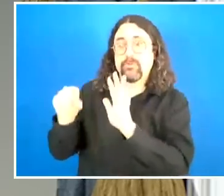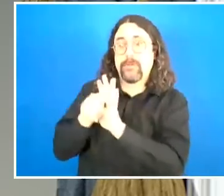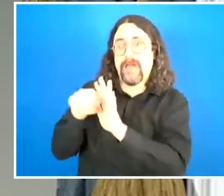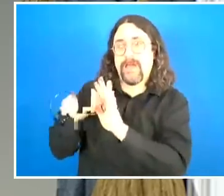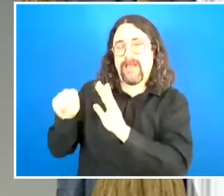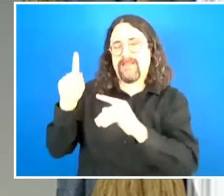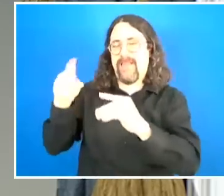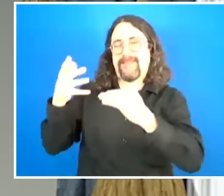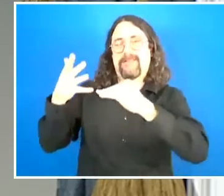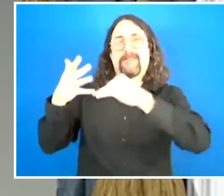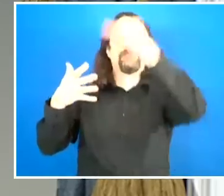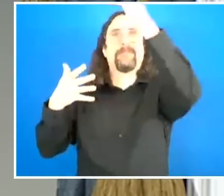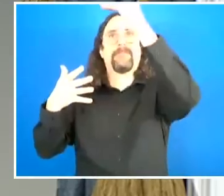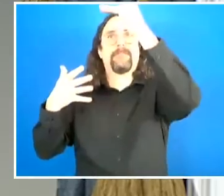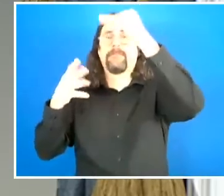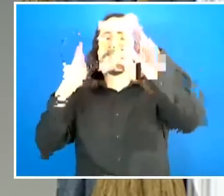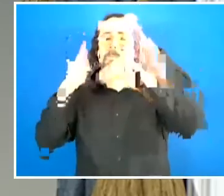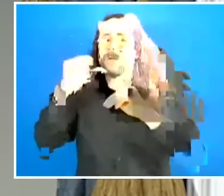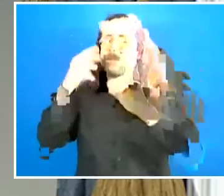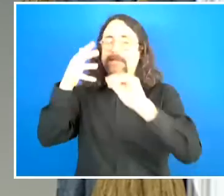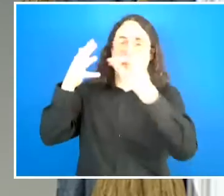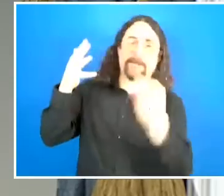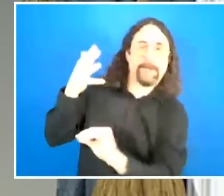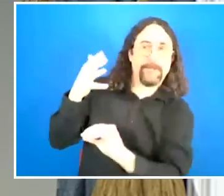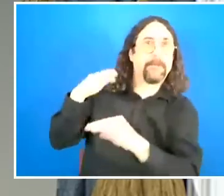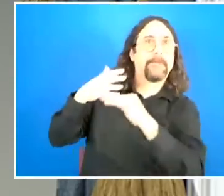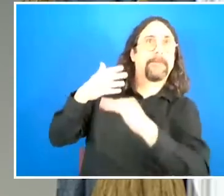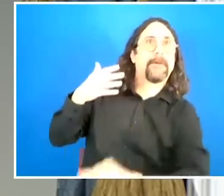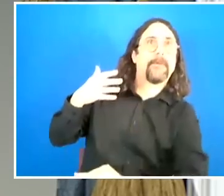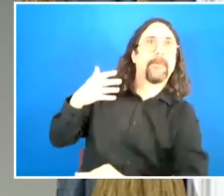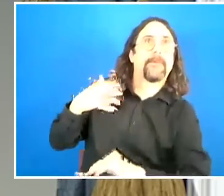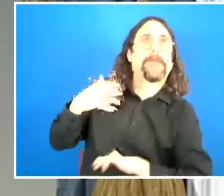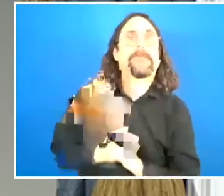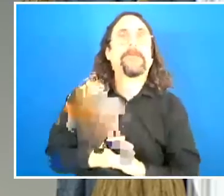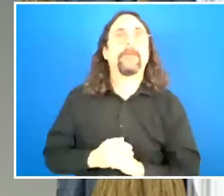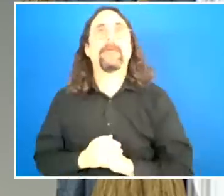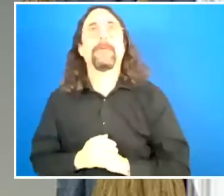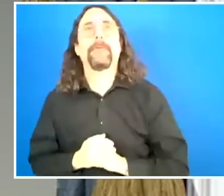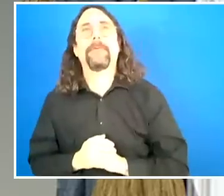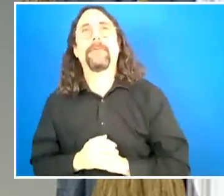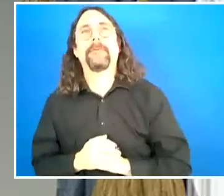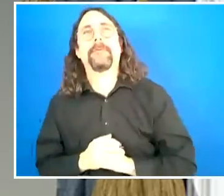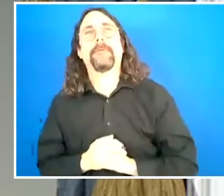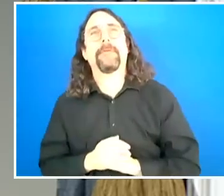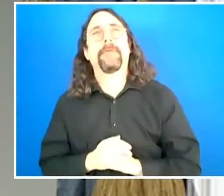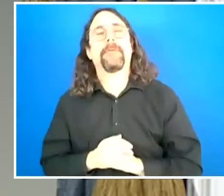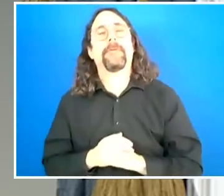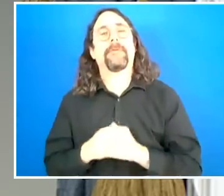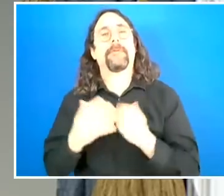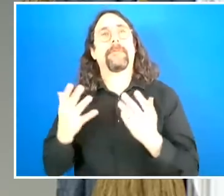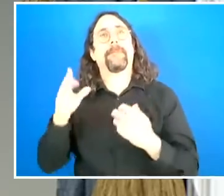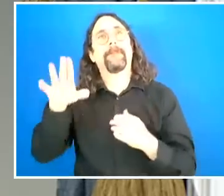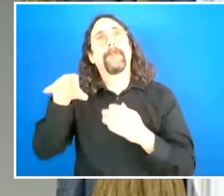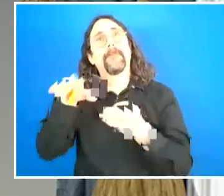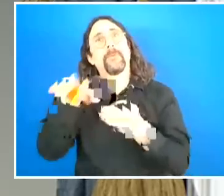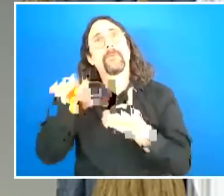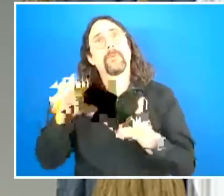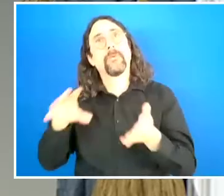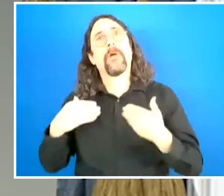THE OPTION OF EITHER TAKING THE LETTER GADREOR INSTEAD OPTING F AOR PASS. NOW, THE DIFFERENCE IISS THAT IF THE